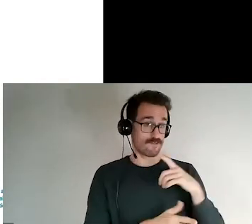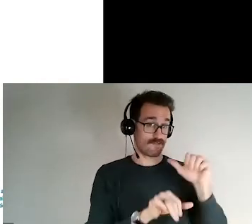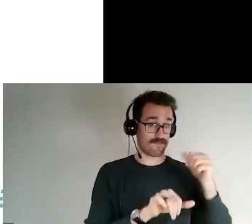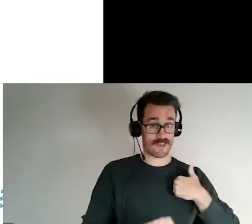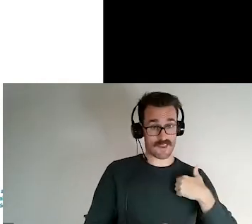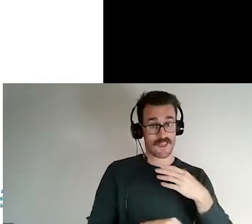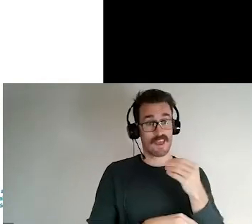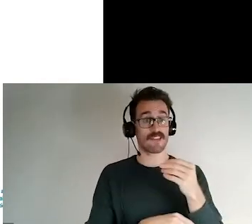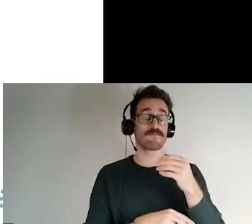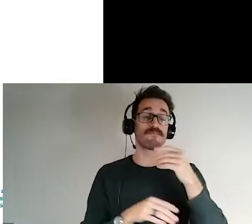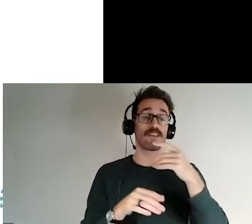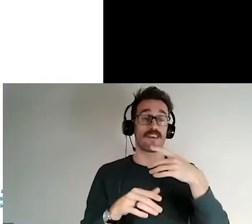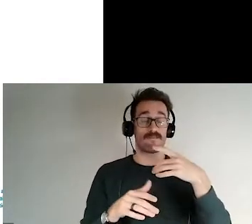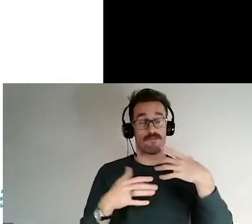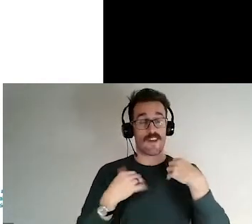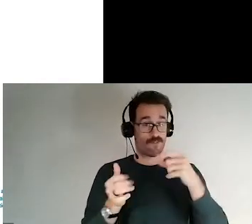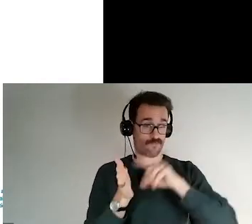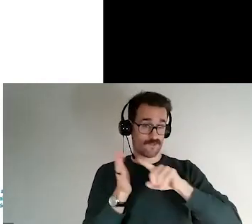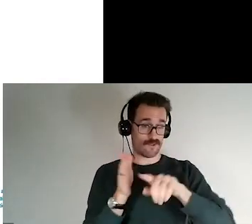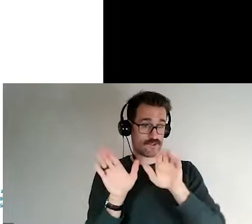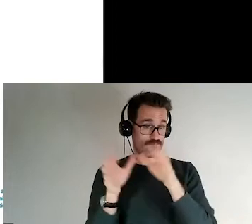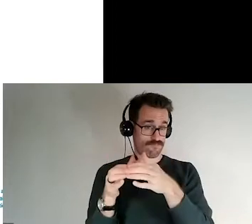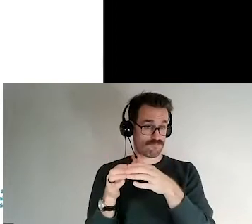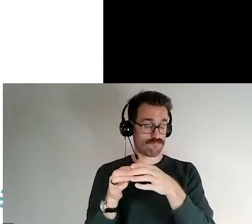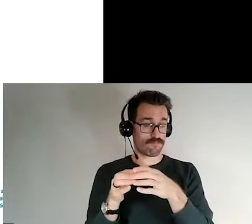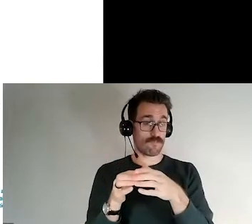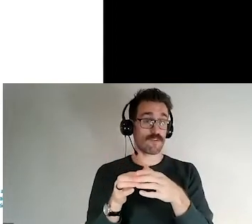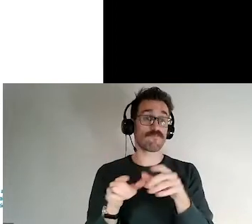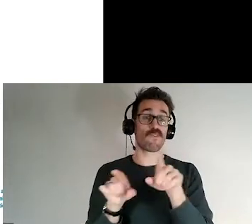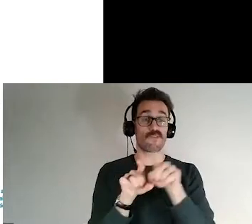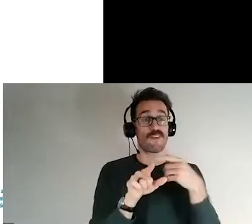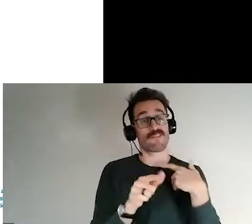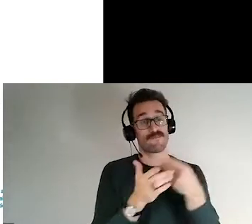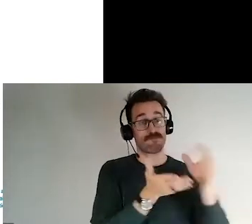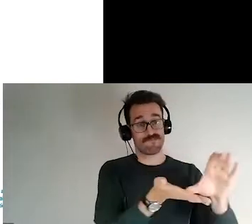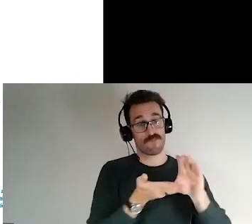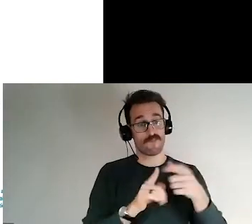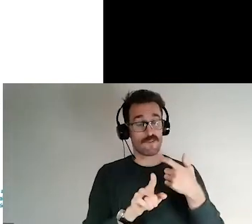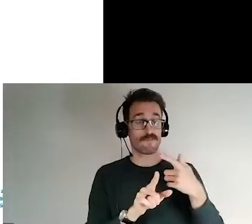We've also received some dissemination funds from Employment and Social Development Canada. I want